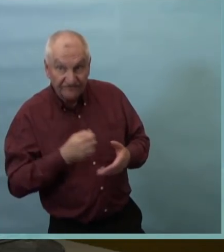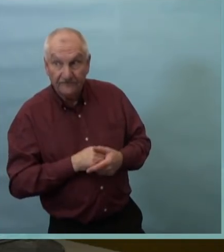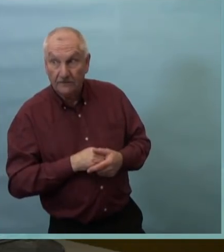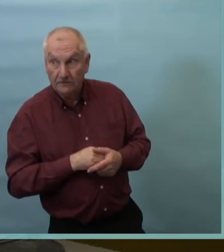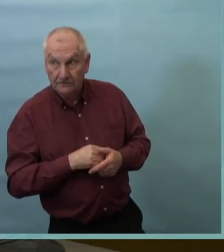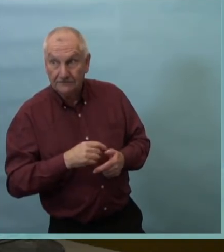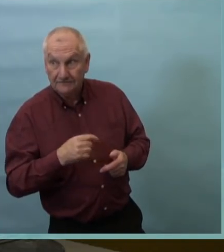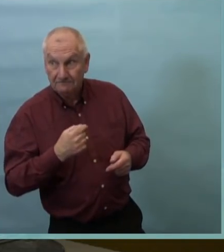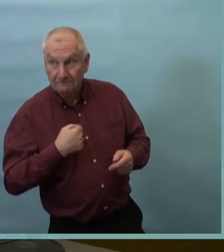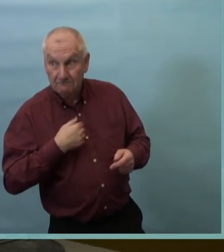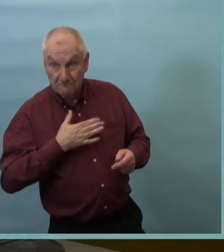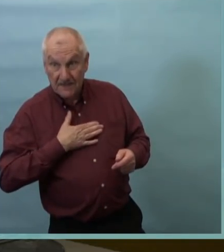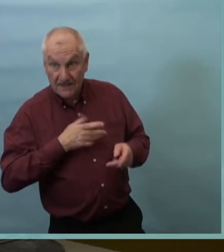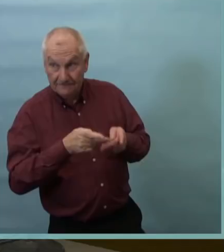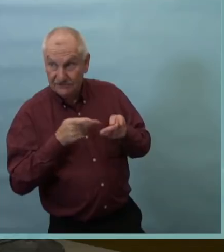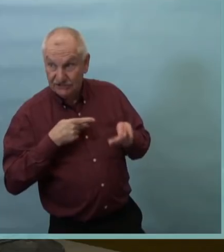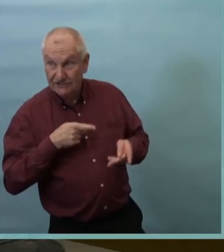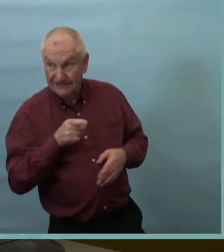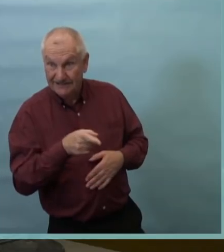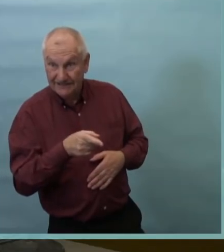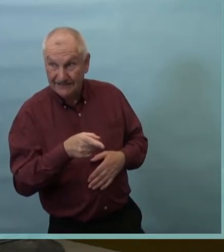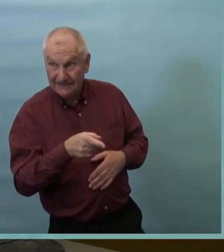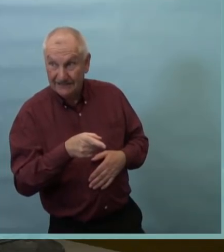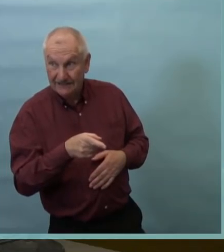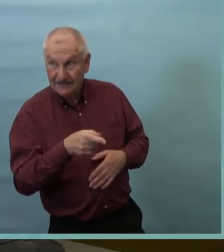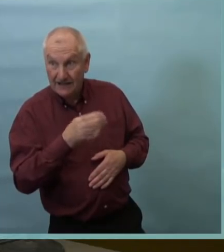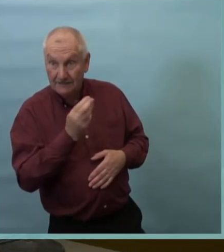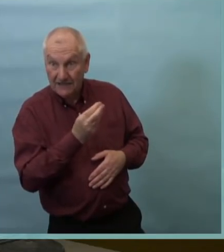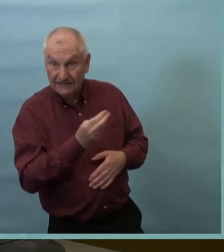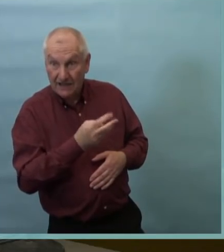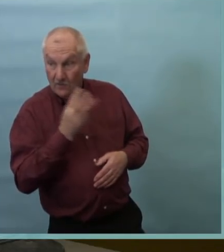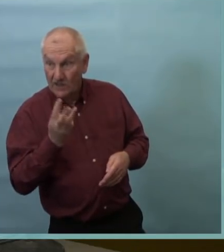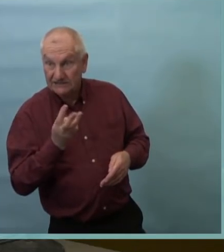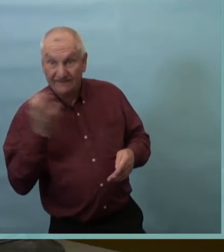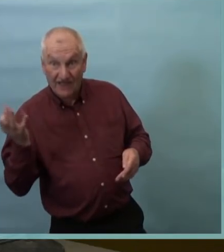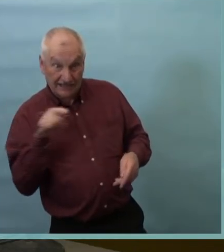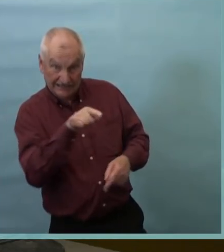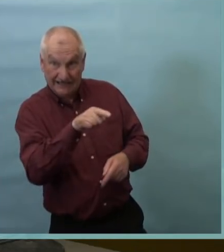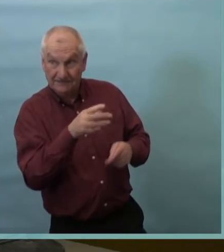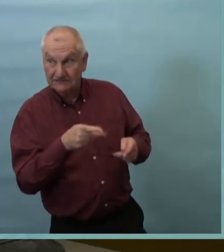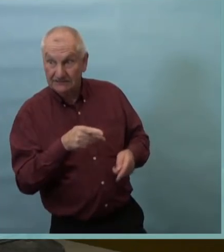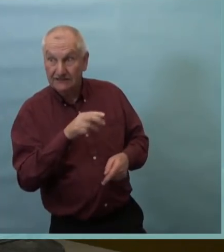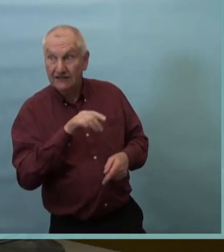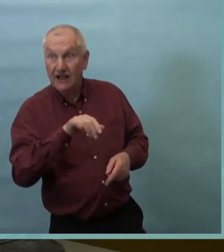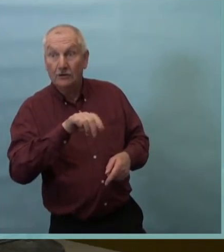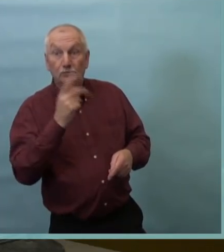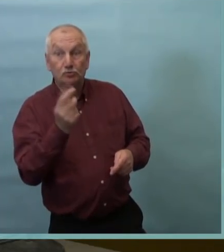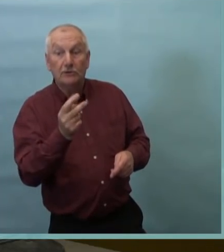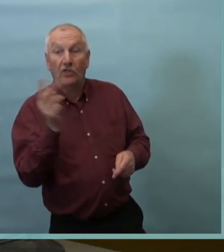homes will they get more hours to make up for is what they usually workers how